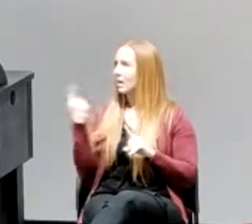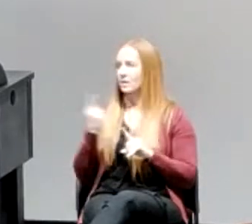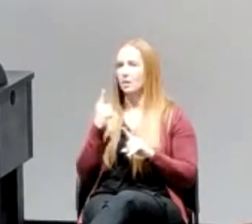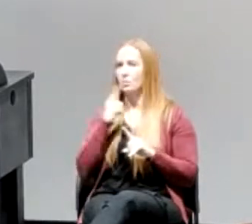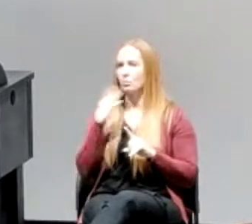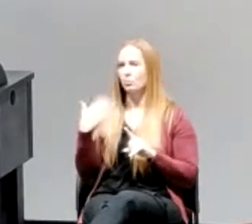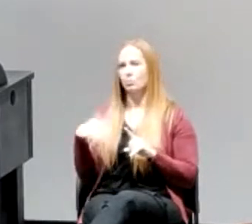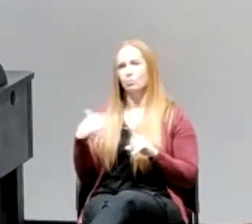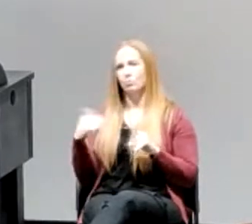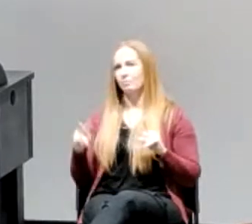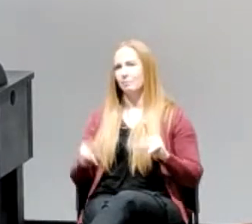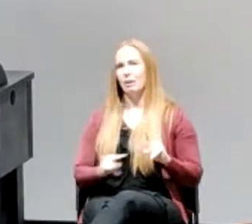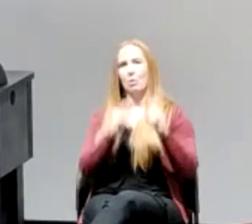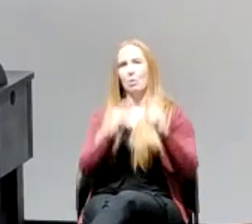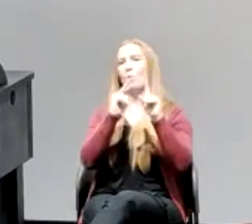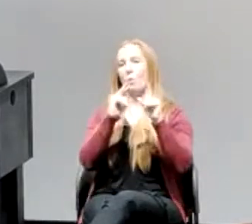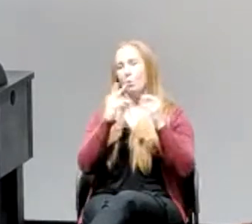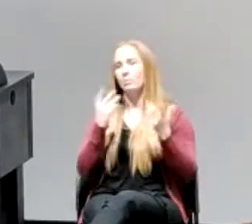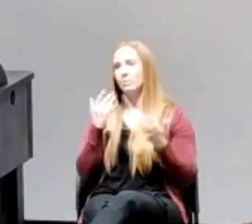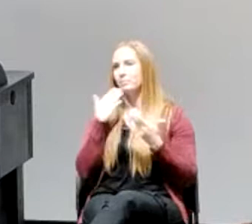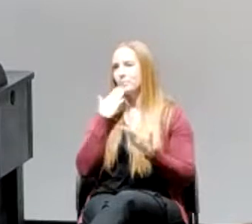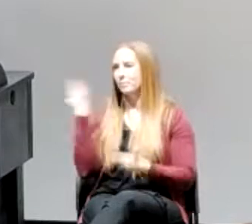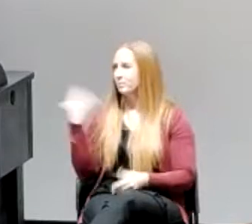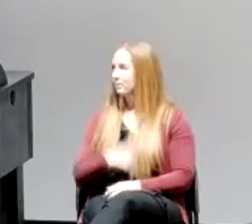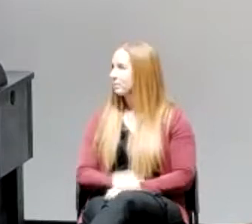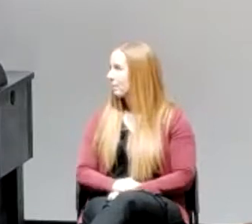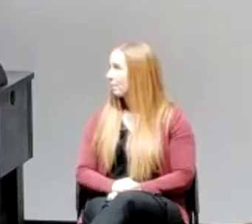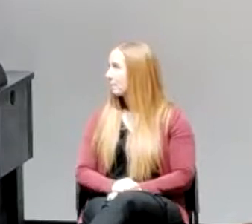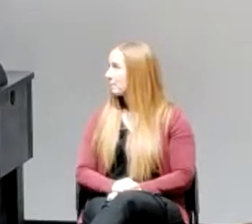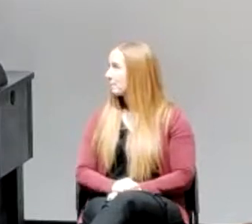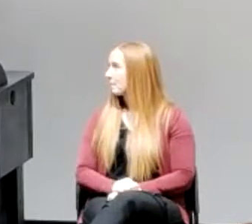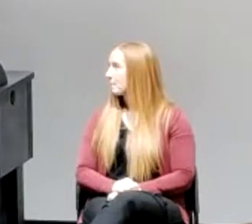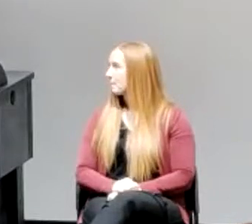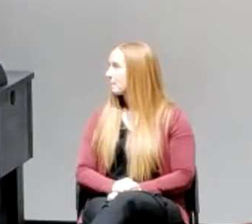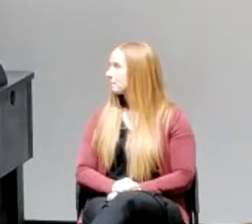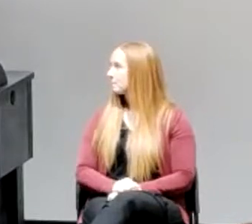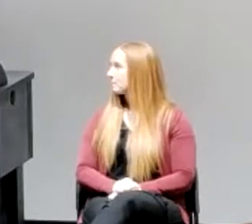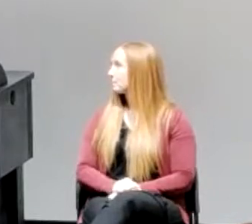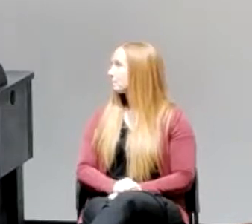diversity and community affairs and I can think of no one more suited to offer today's comments.